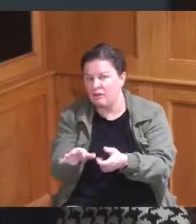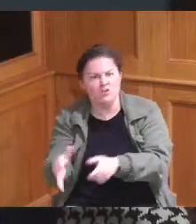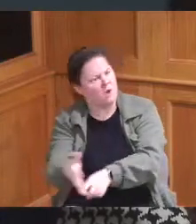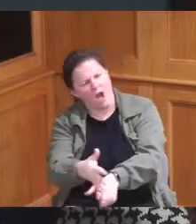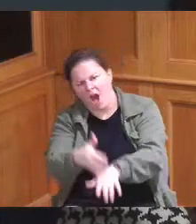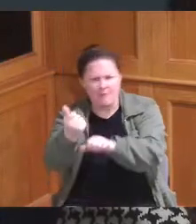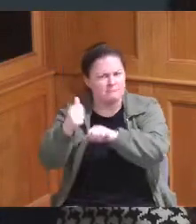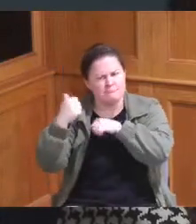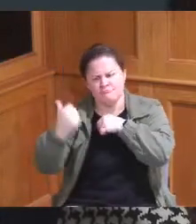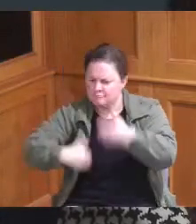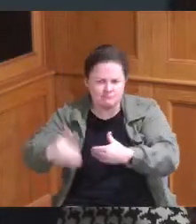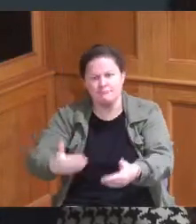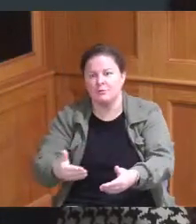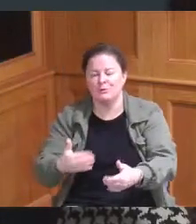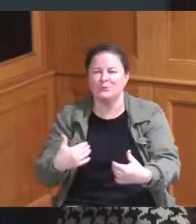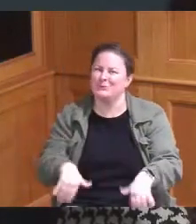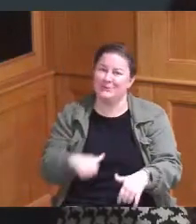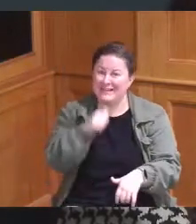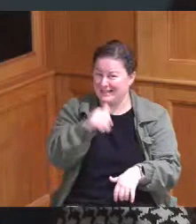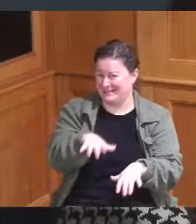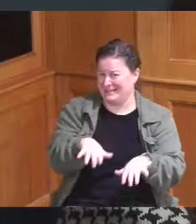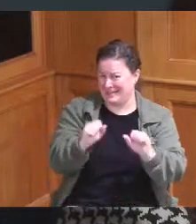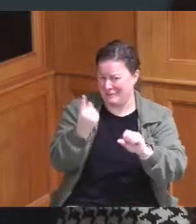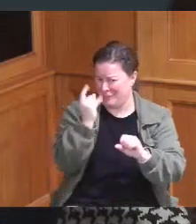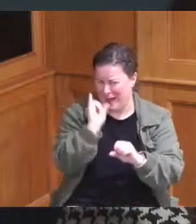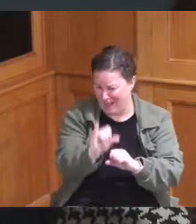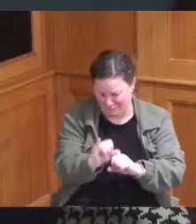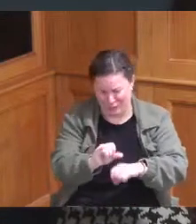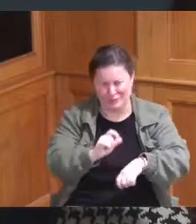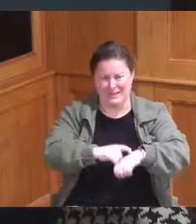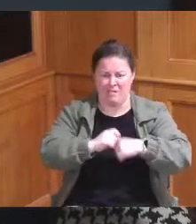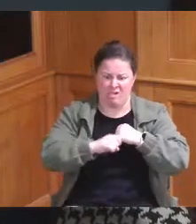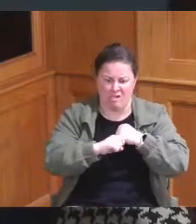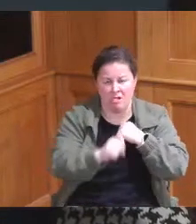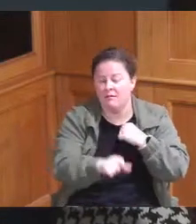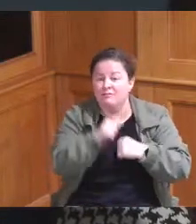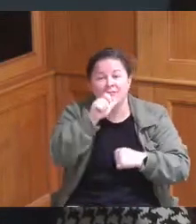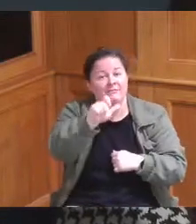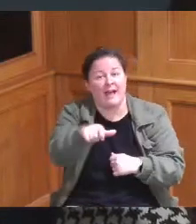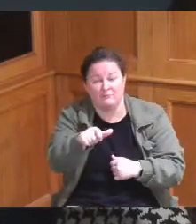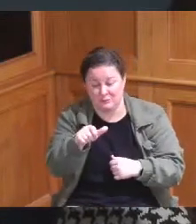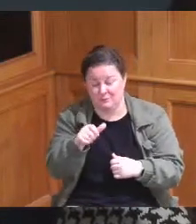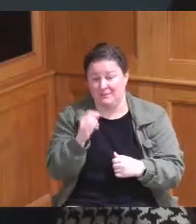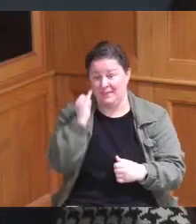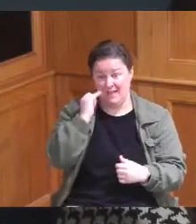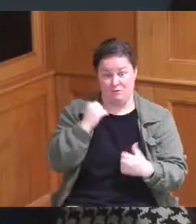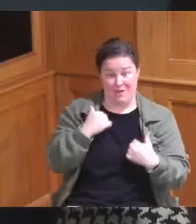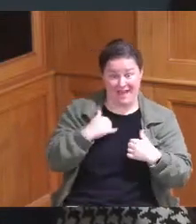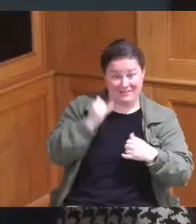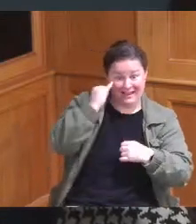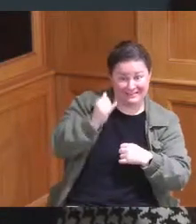idea and then we have some money there and the Board is supportive we can move forward so I'm